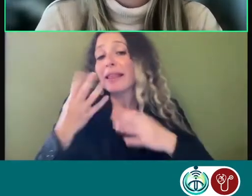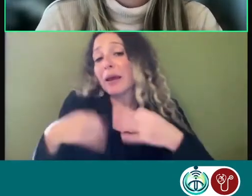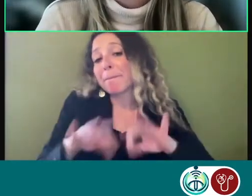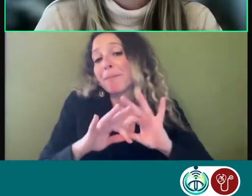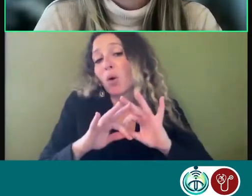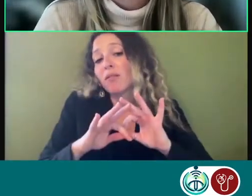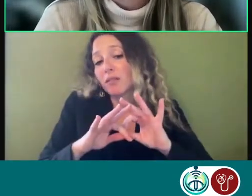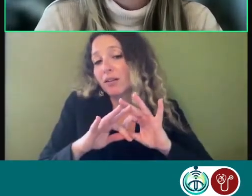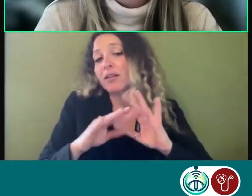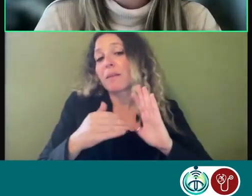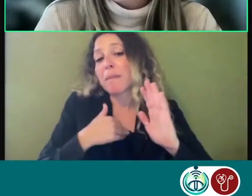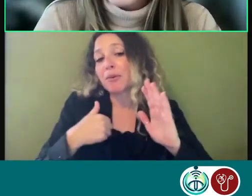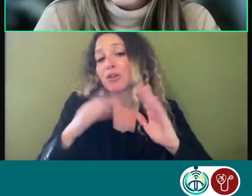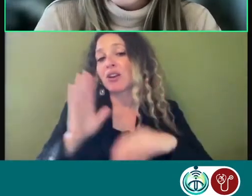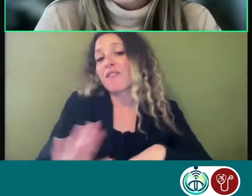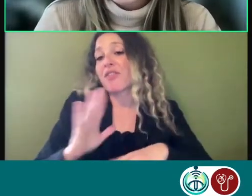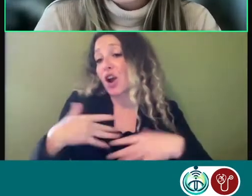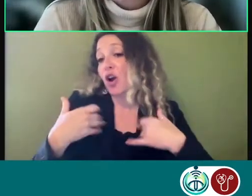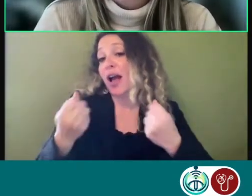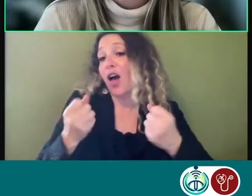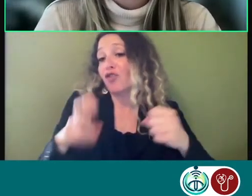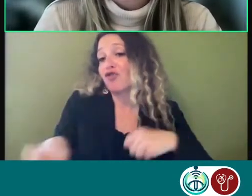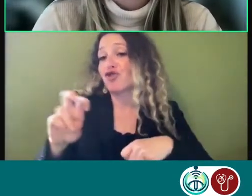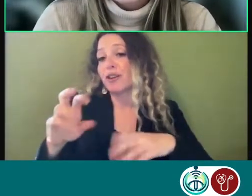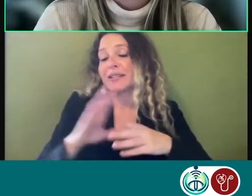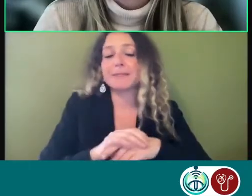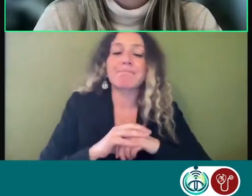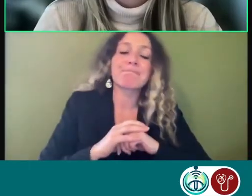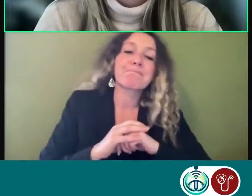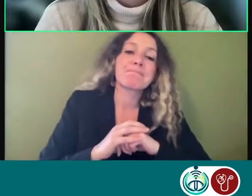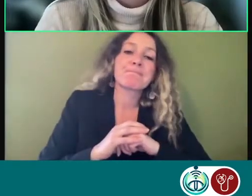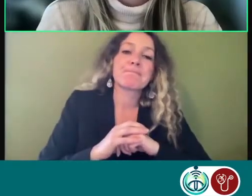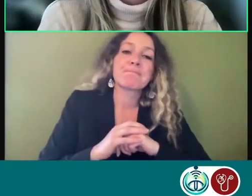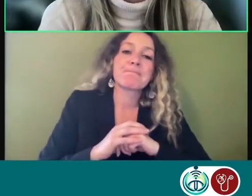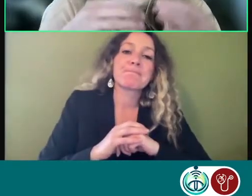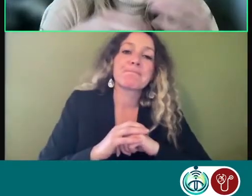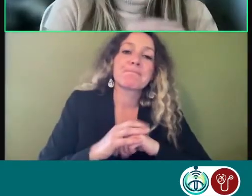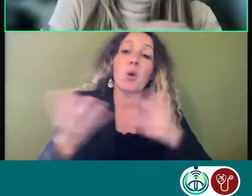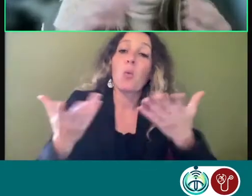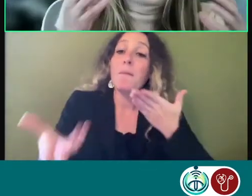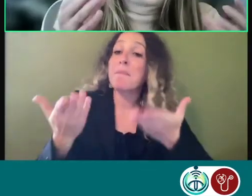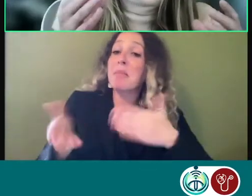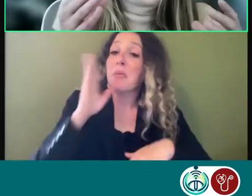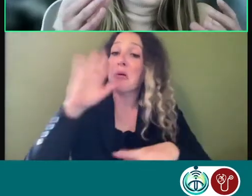their health journeys. So while I'm talking about what might be impactful to the specific individual